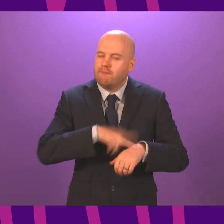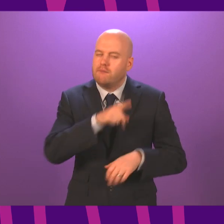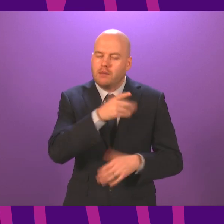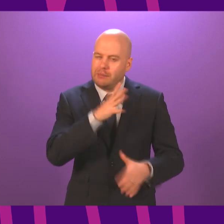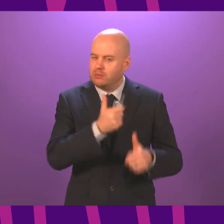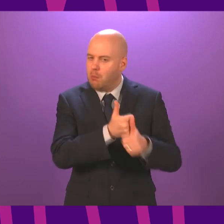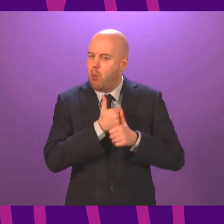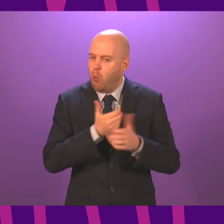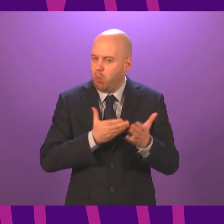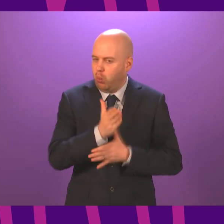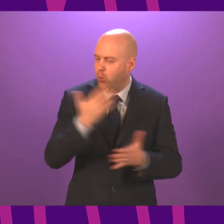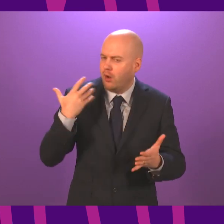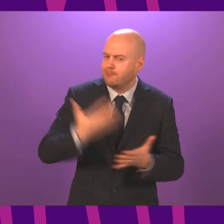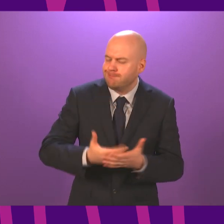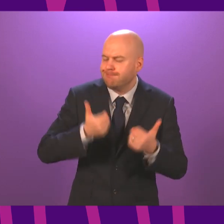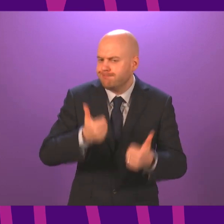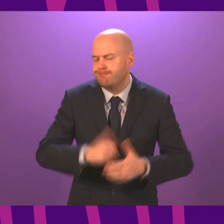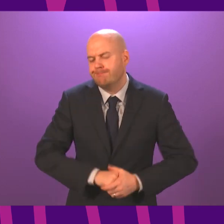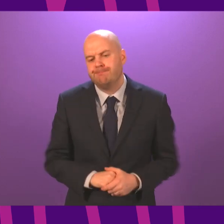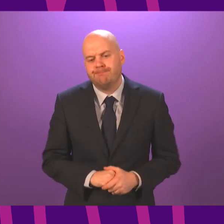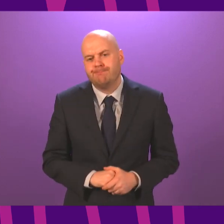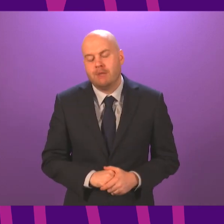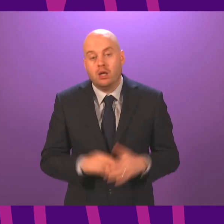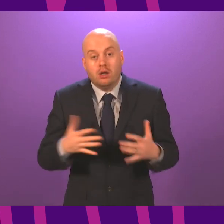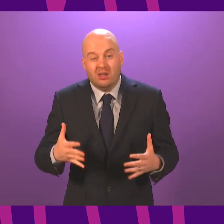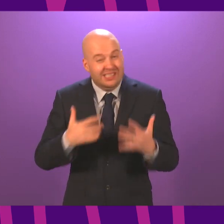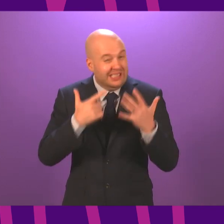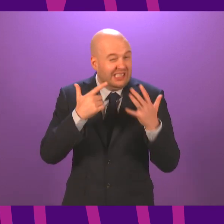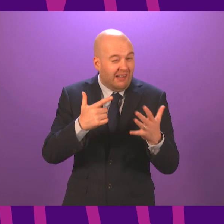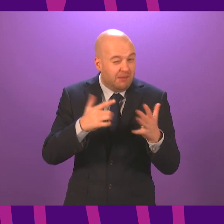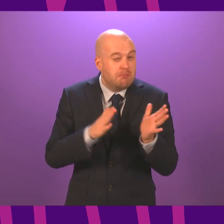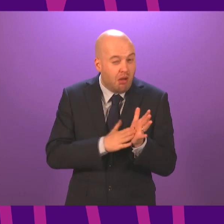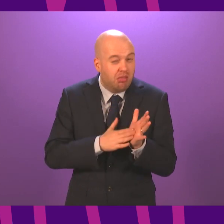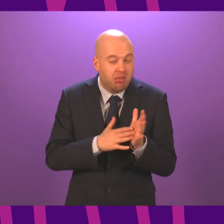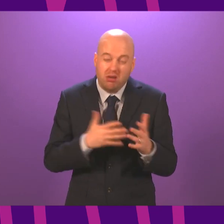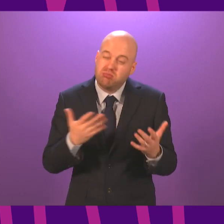The financial hardship caused by the pandemic during the past seven months is unprecedented,